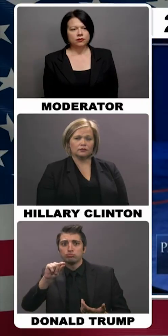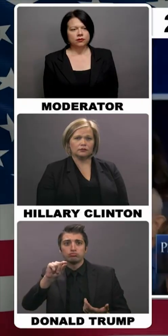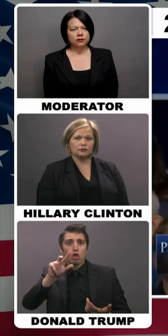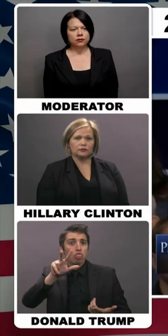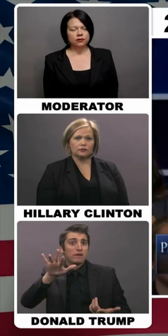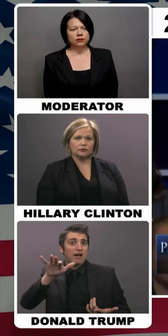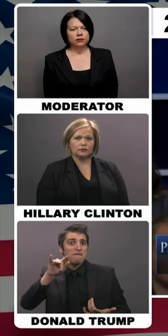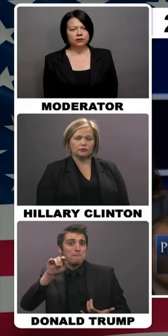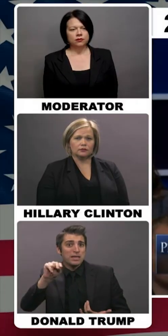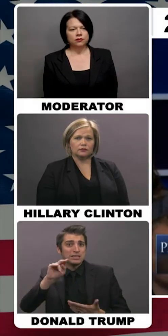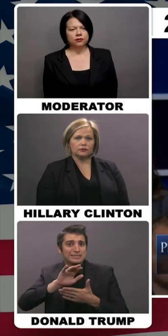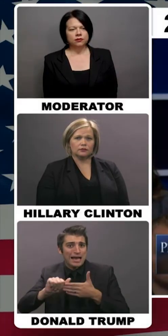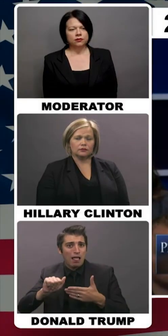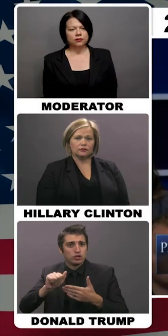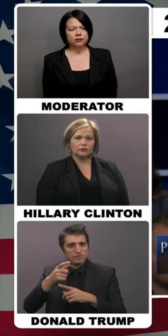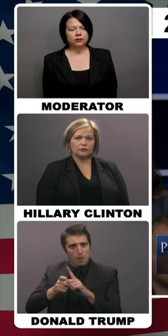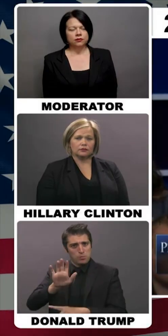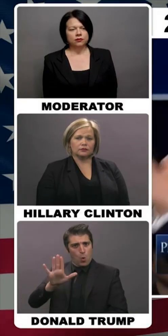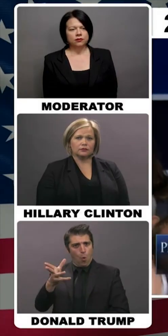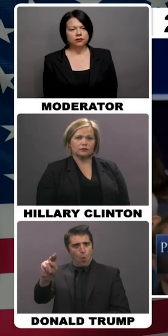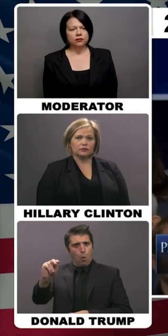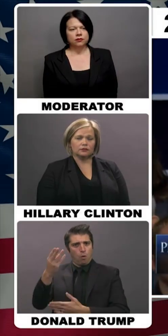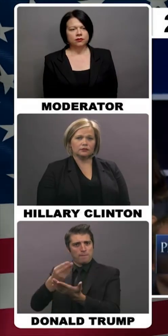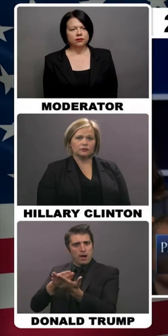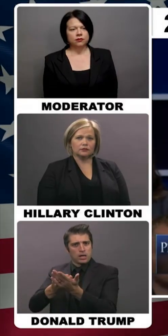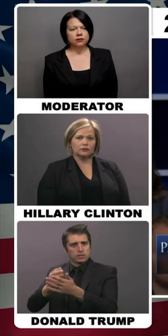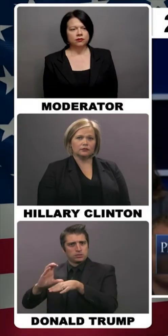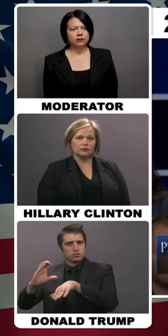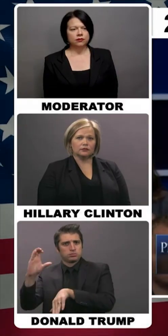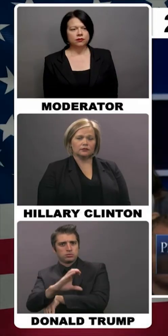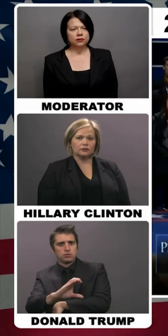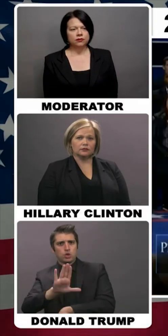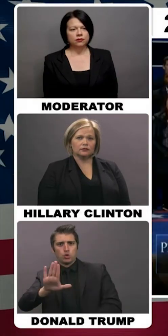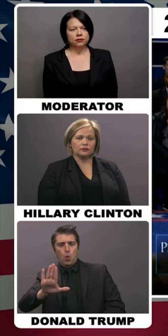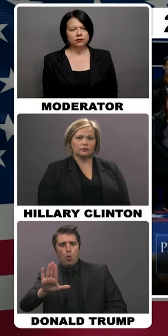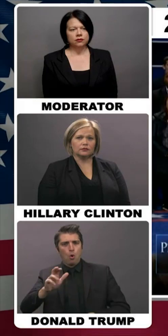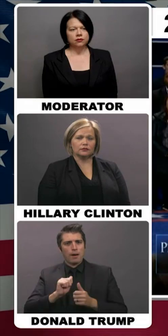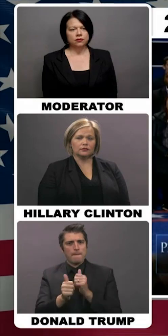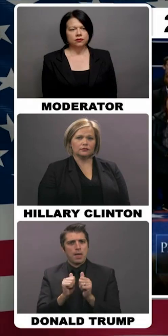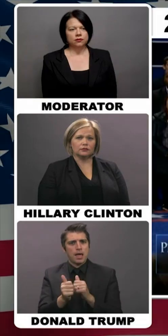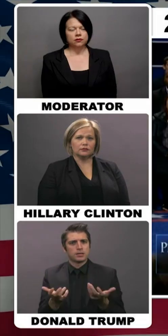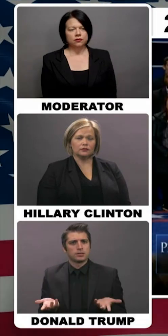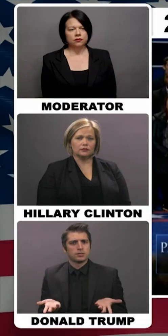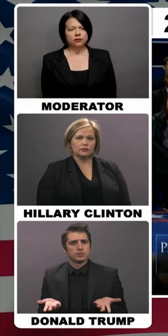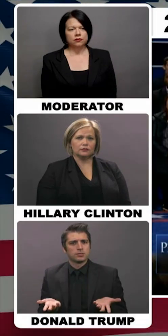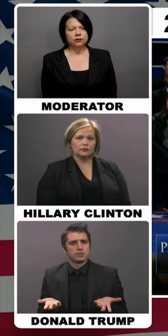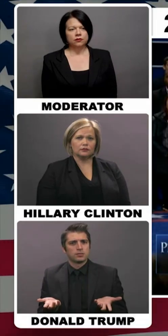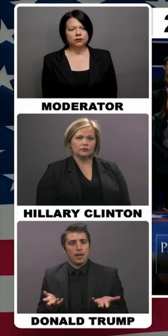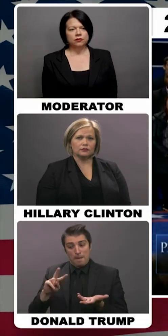It's $30 million less for special interest that will tell you exactly what to do. And it would really, I think,